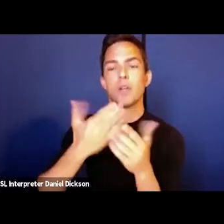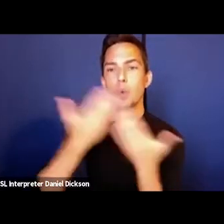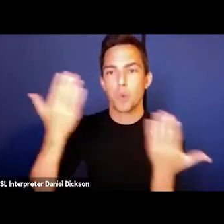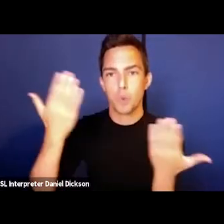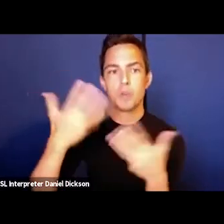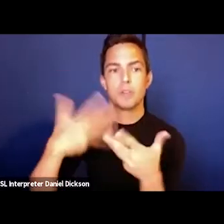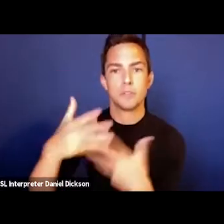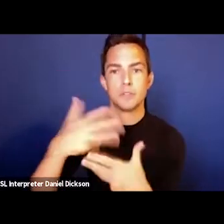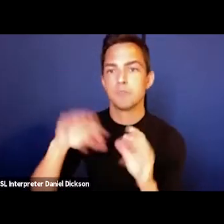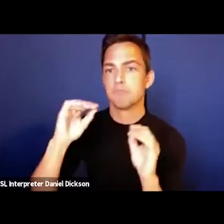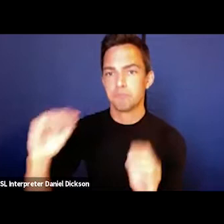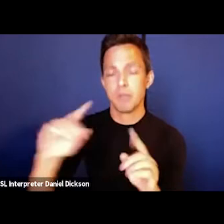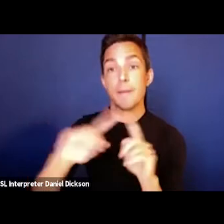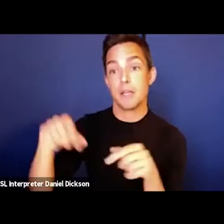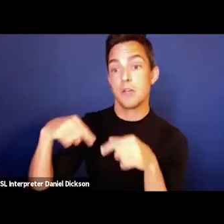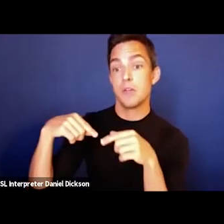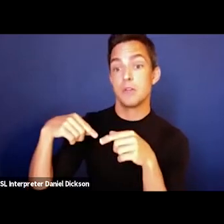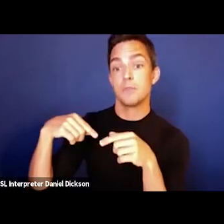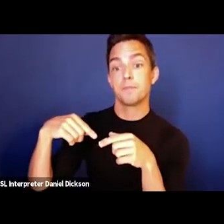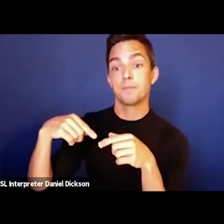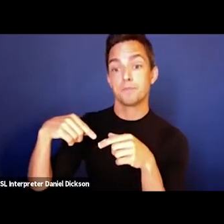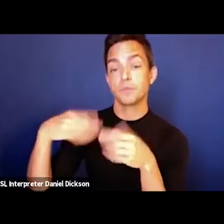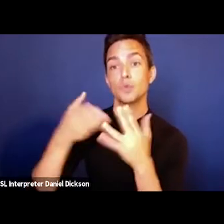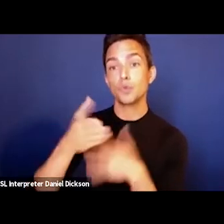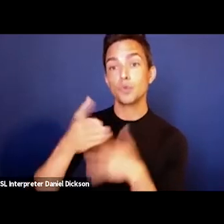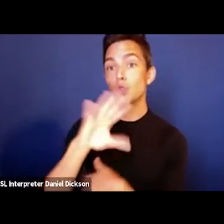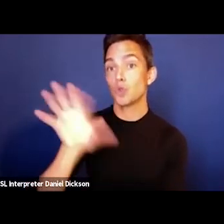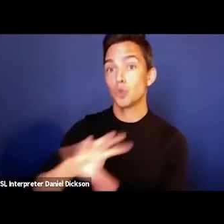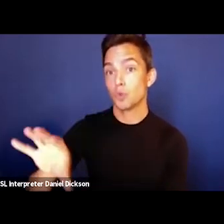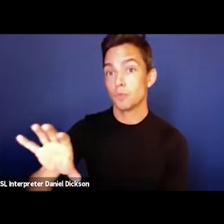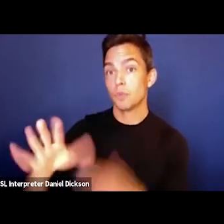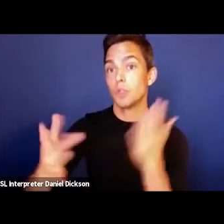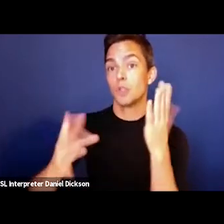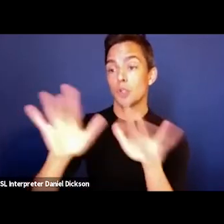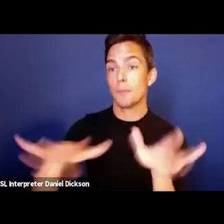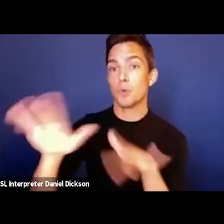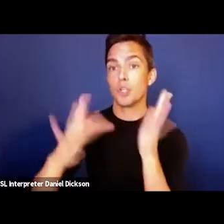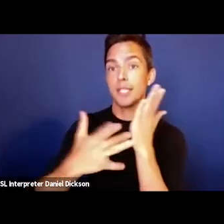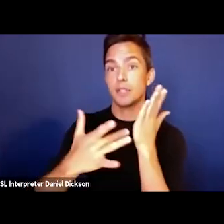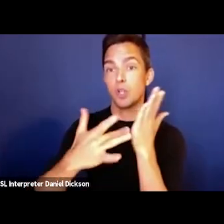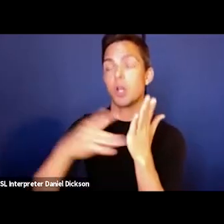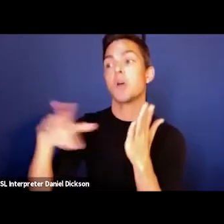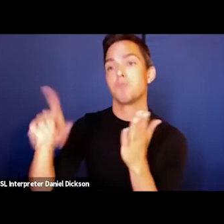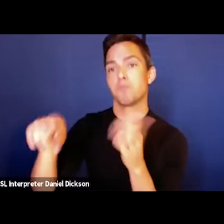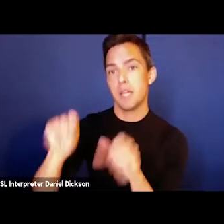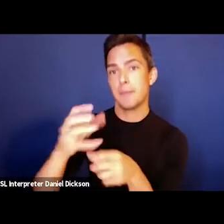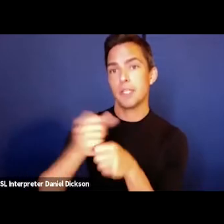but through Zoom and computer technology they're able to get their basic needs met